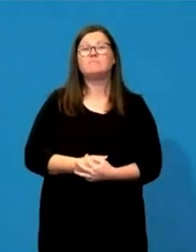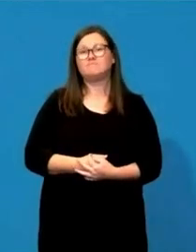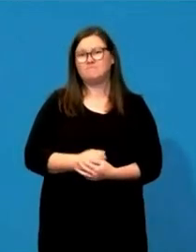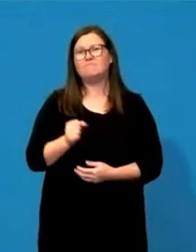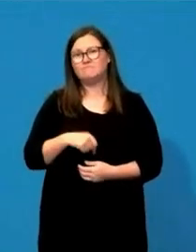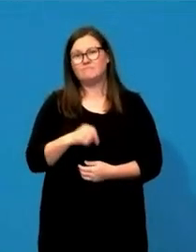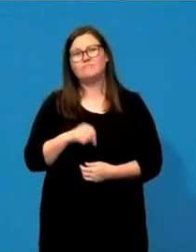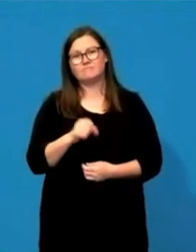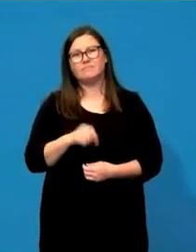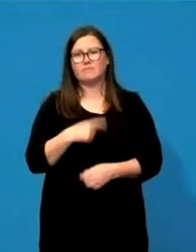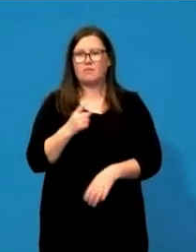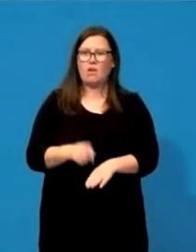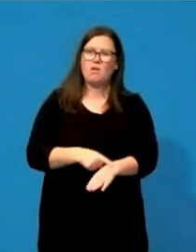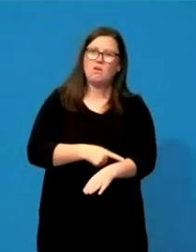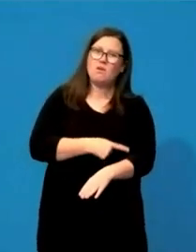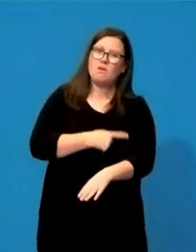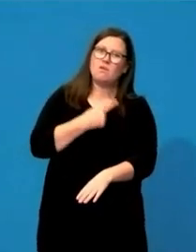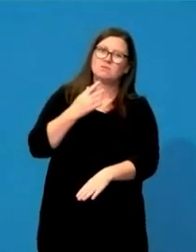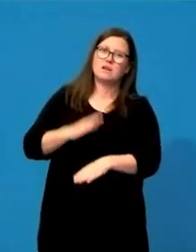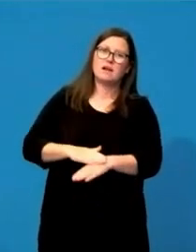So long. MS TARRAGO: Do you know how long?